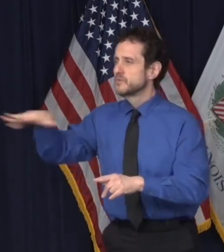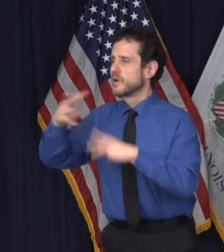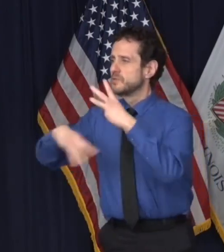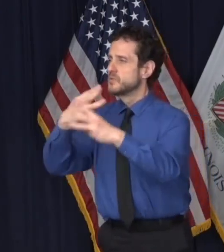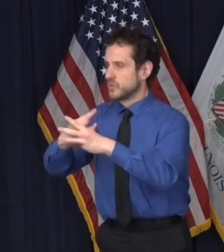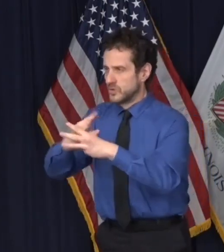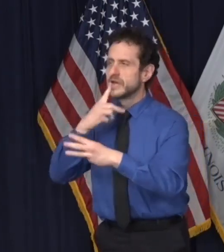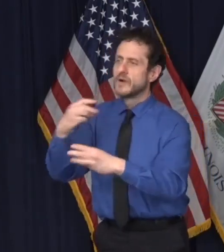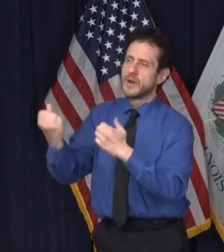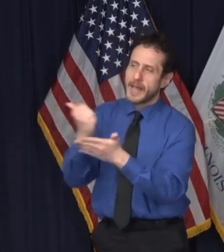AND ACROSS THE GLOBAL, NO ONE LOOKS FORWARD TO THAT DAY MORE